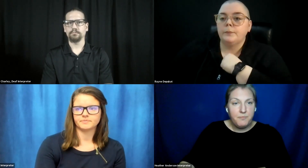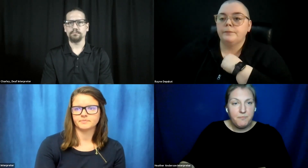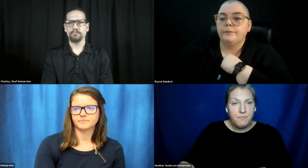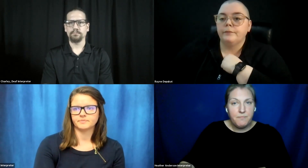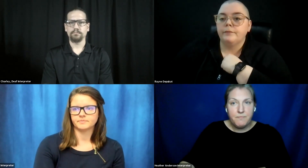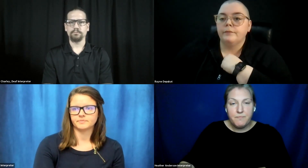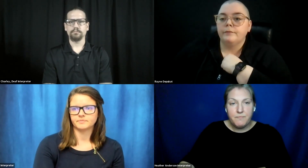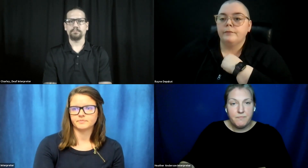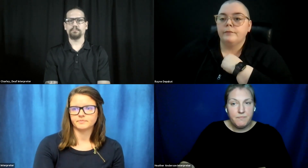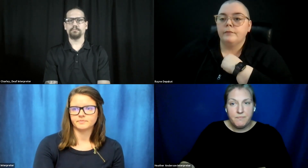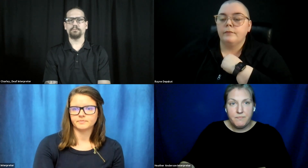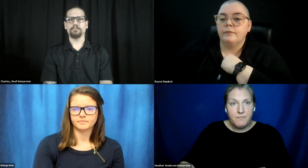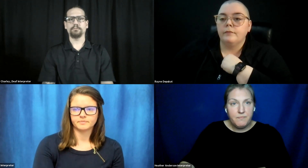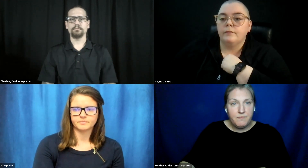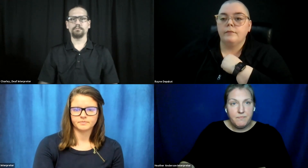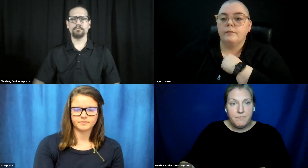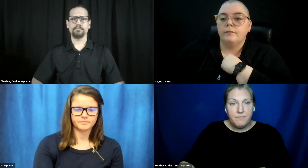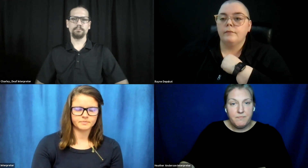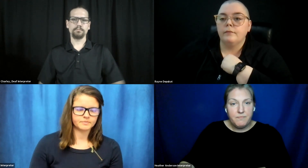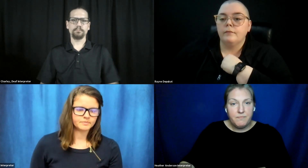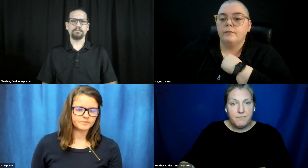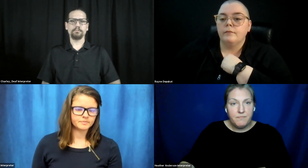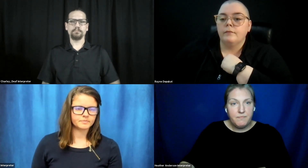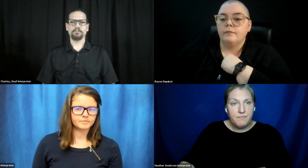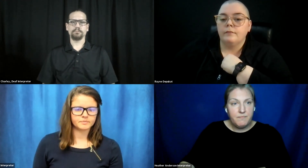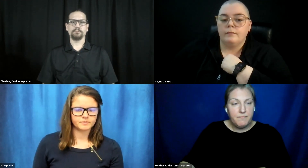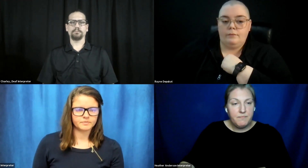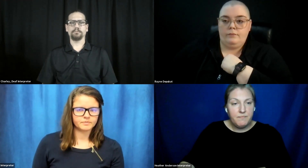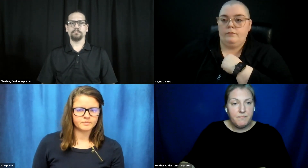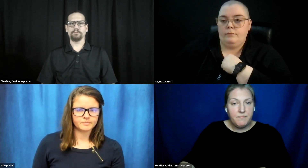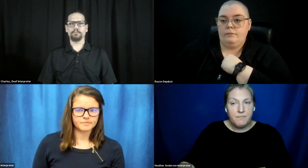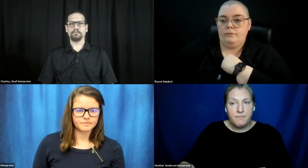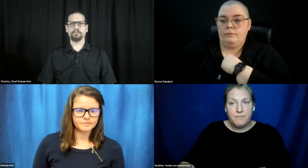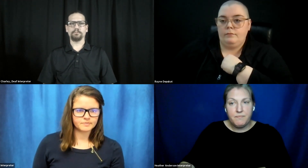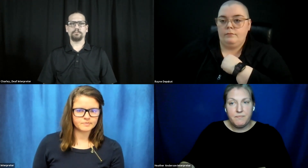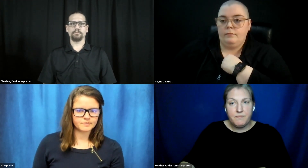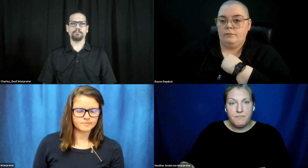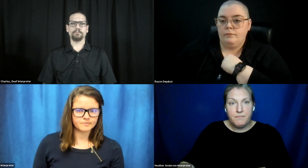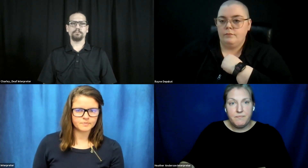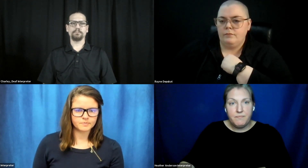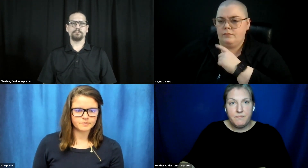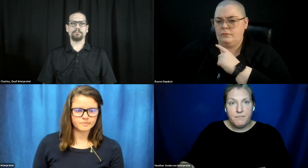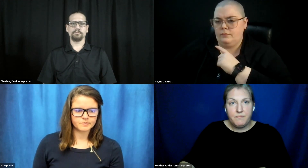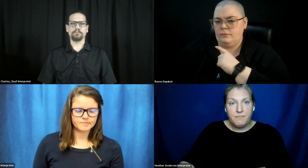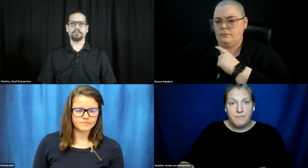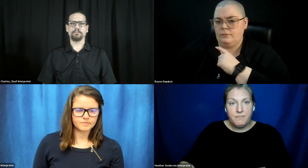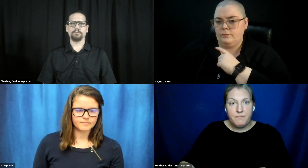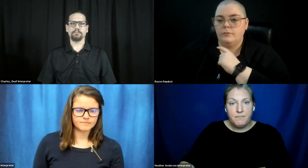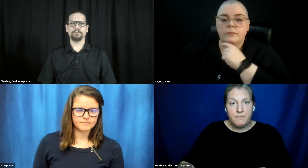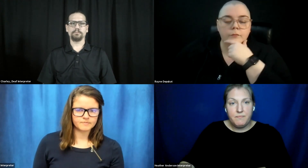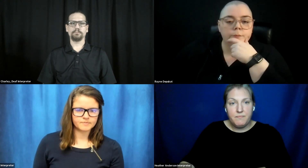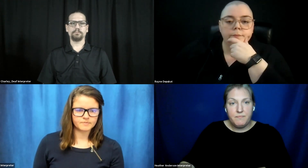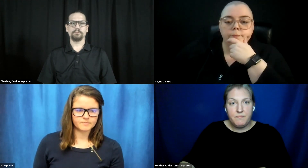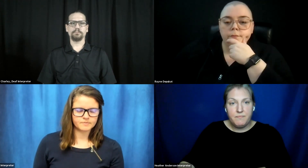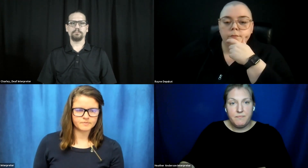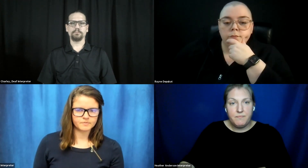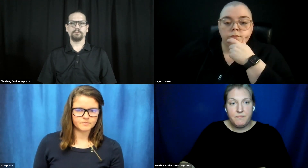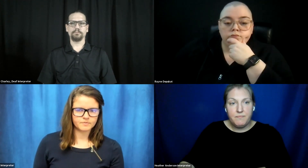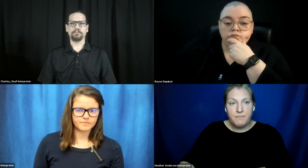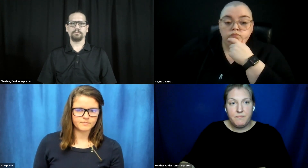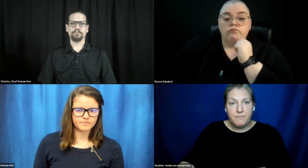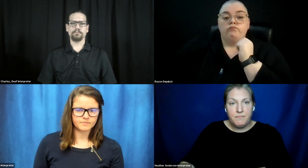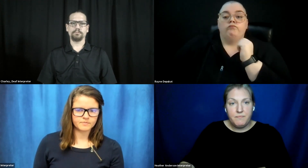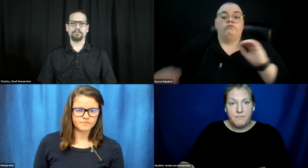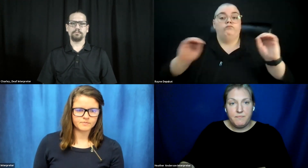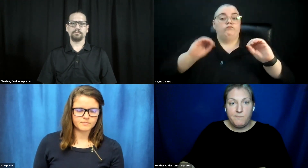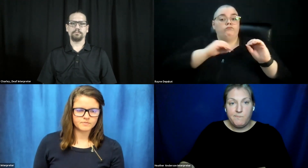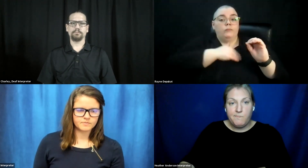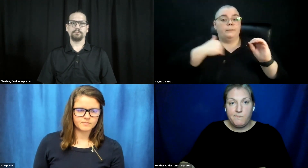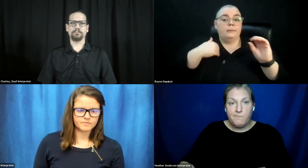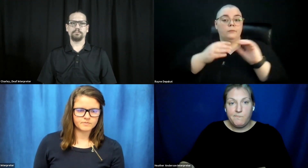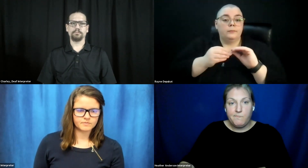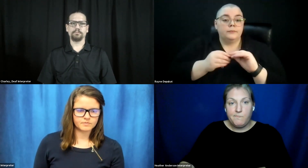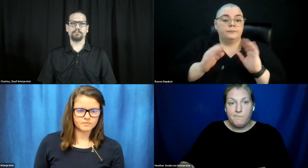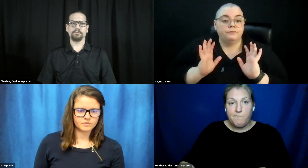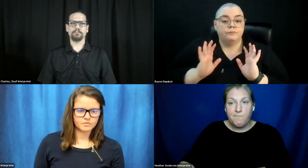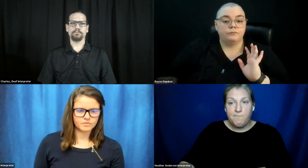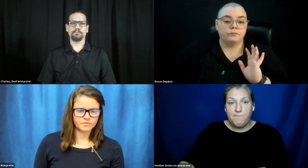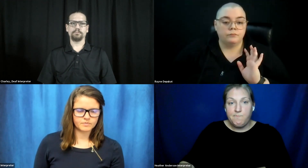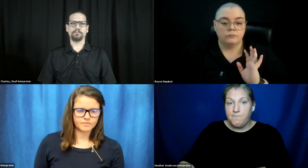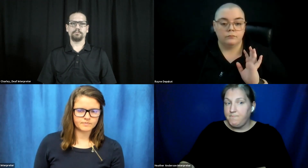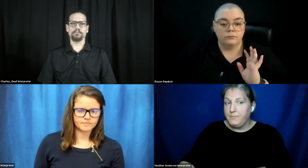Perfect. Thank you.